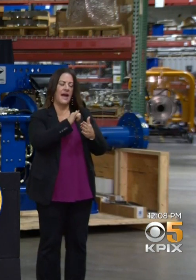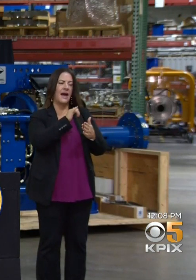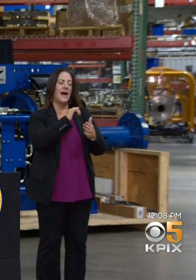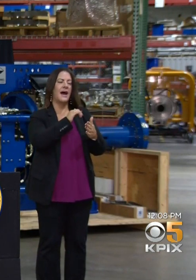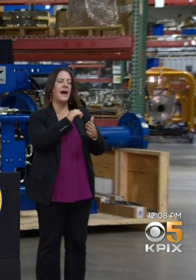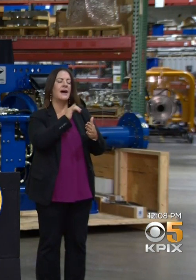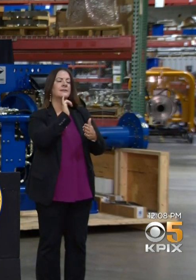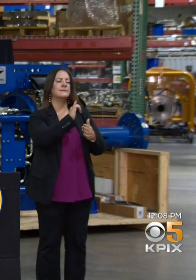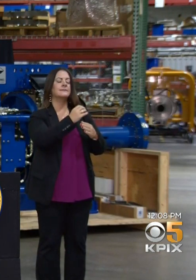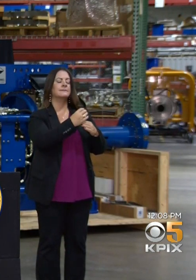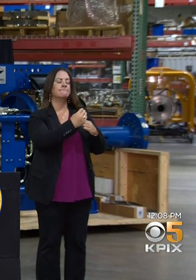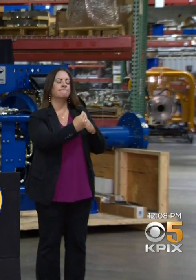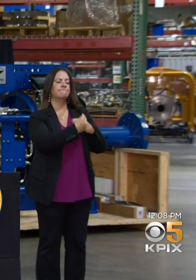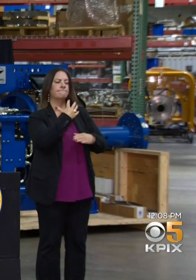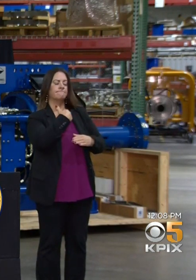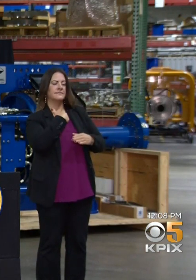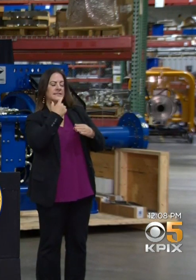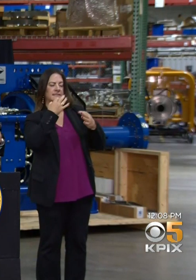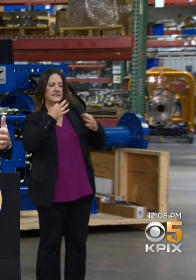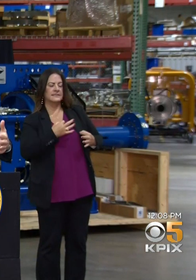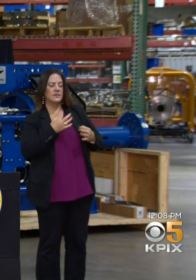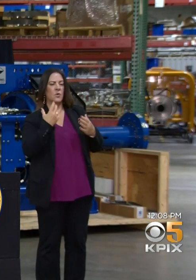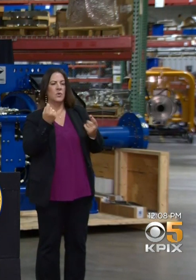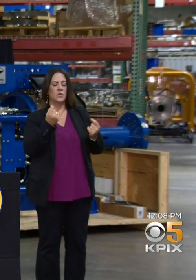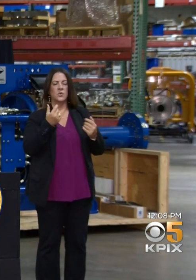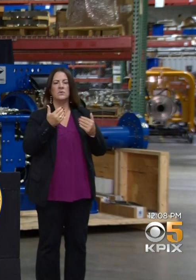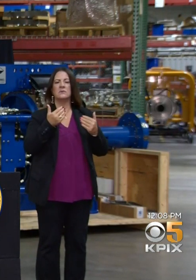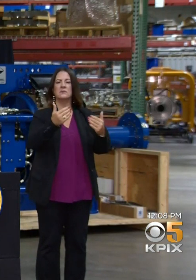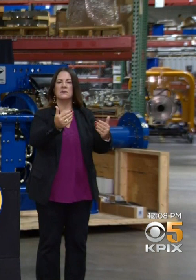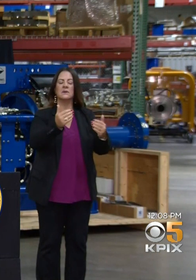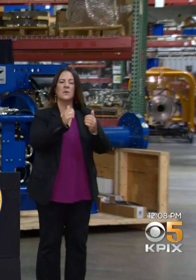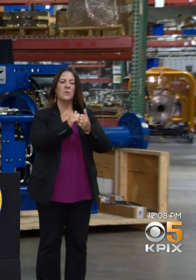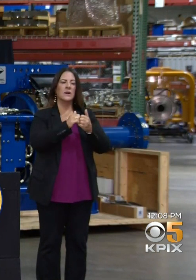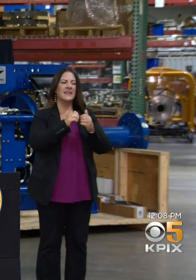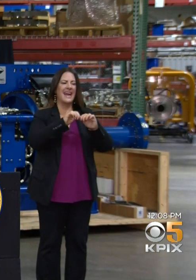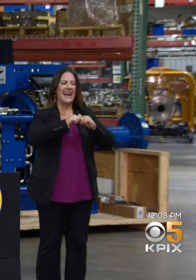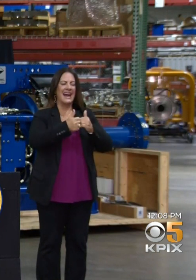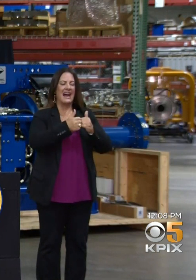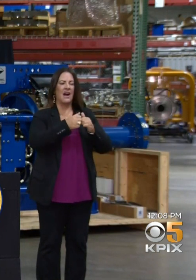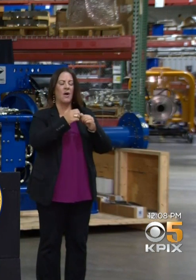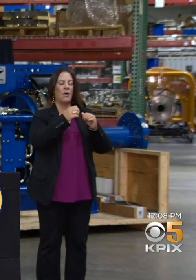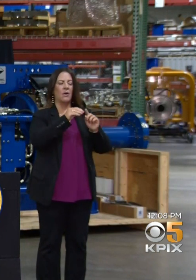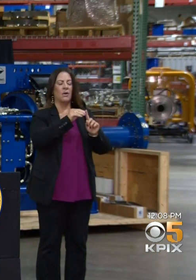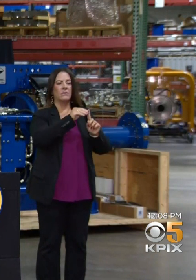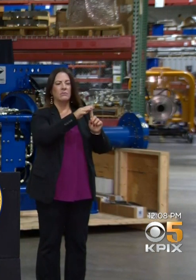TESLA, WE'LL SEE AN INCREASE NUMBER IN TOTAL OF INDIVIDUALS WHO TEST POSITIVE. IT BECOMES IMPORTANT TO LOOK AT